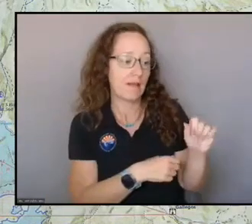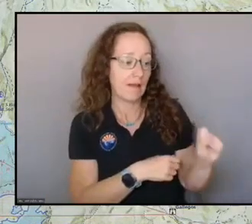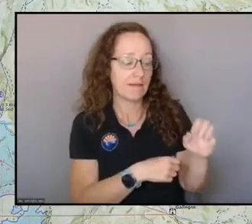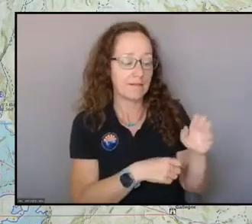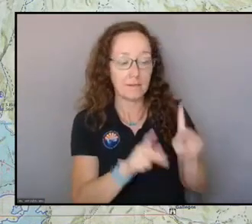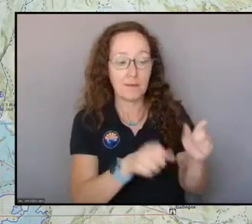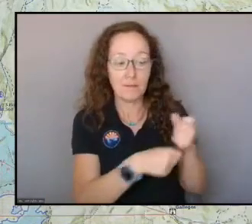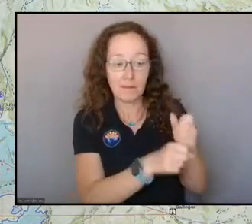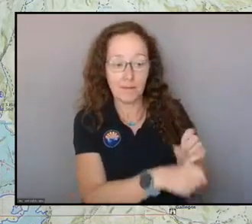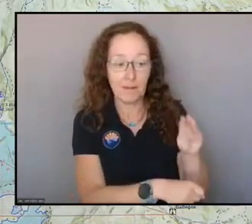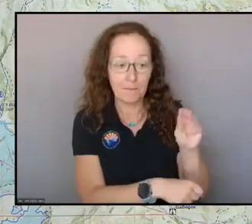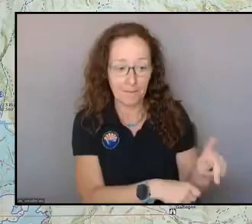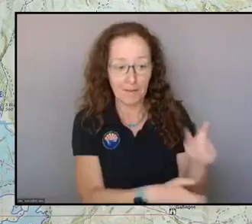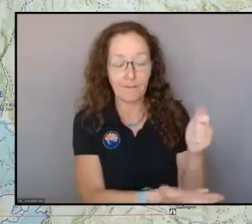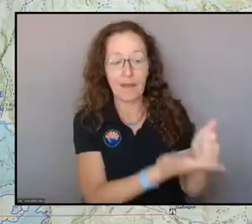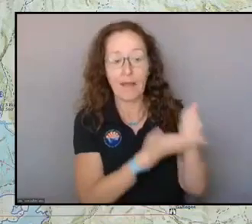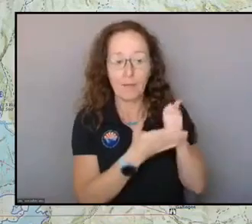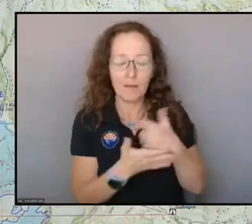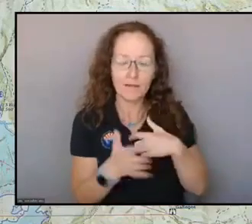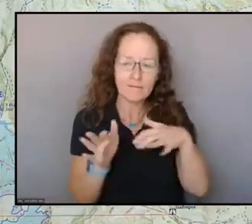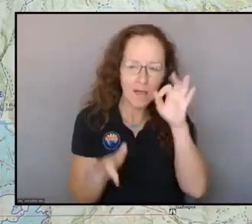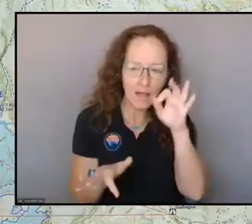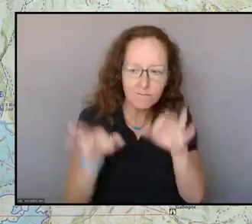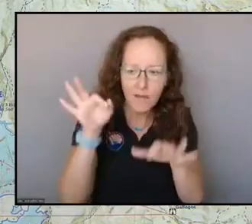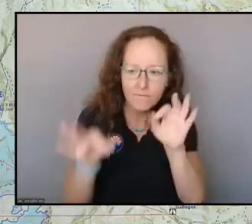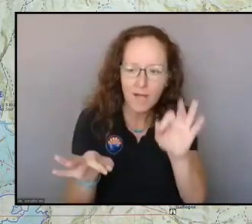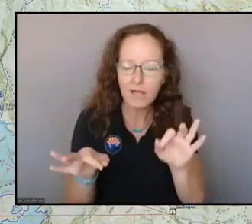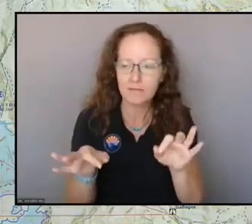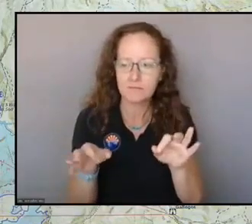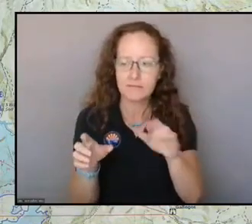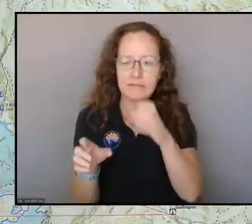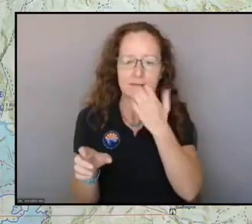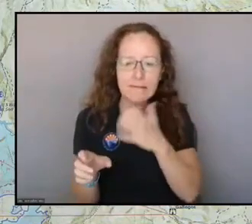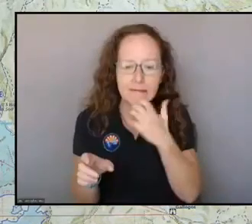WERE WITHIN 600 FEET, 200 YARDS OF THE PERIMETER OF THE